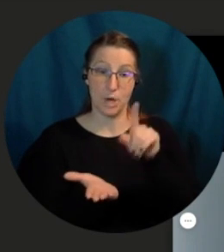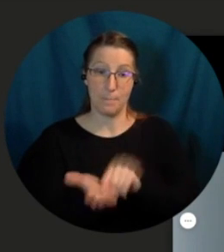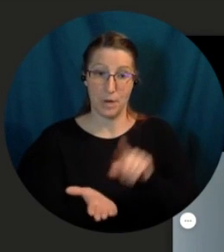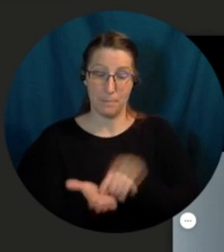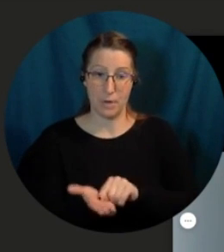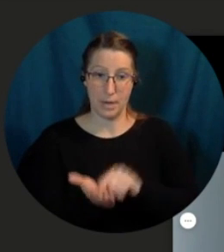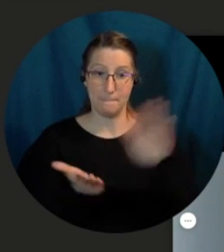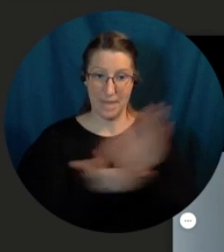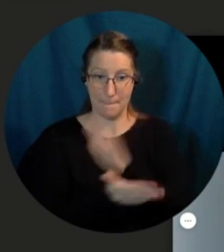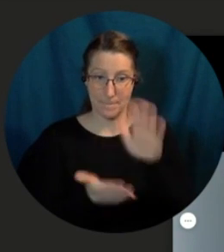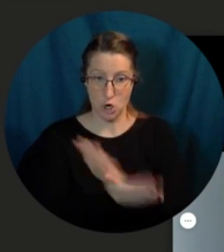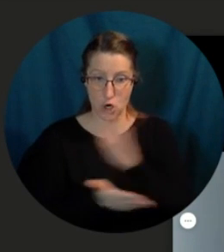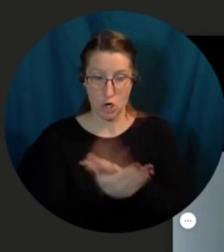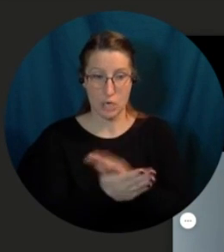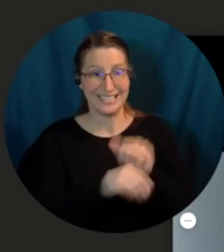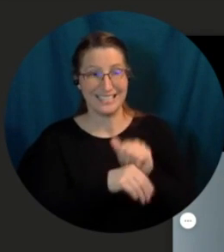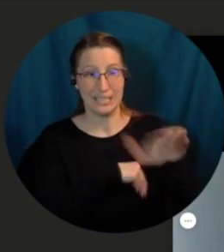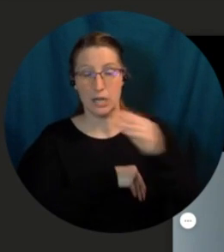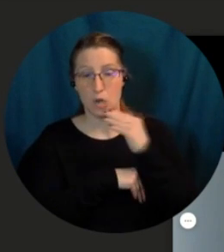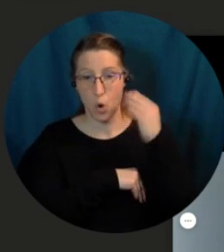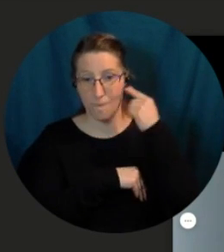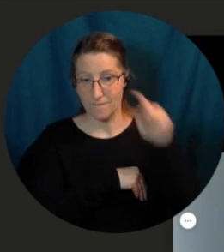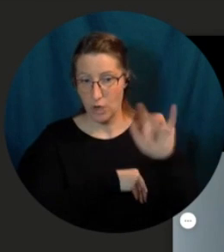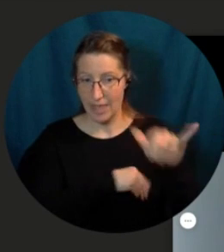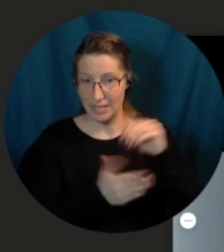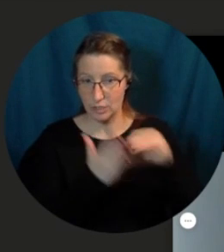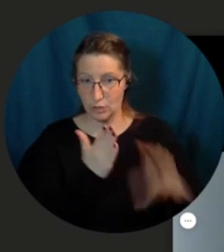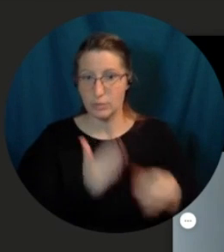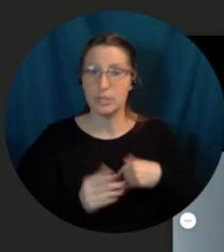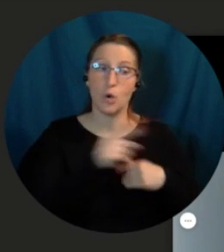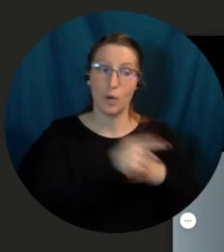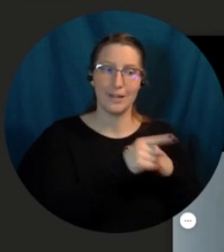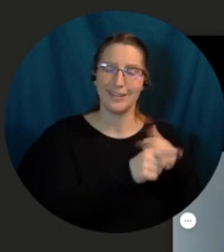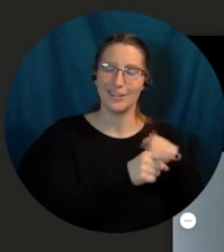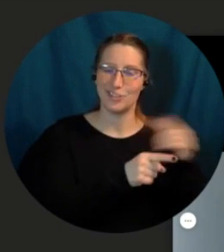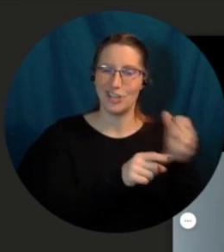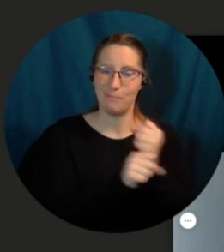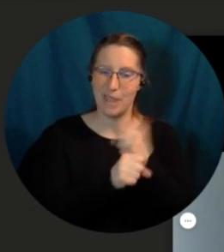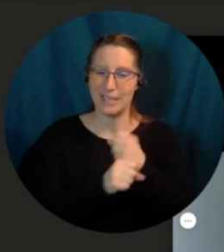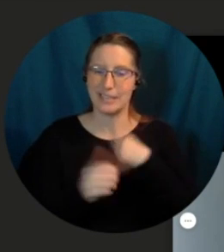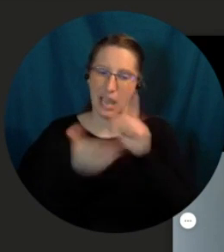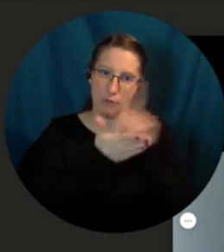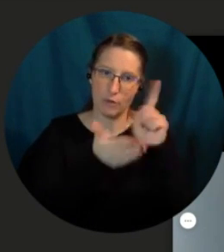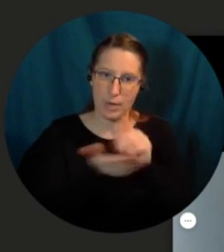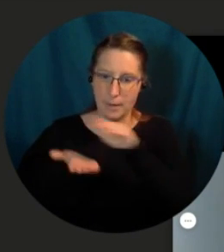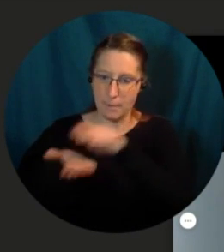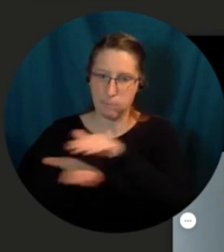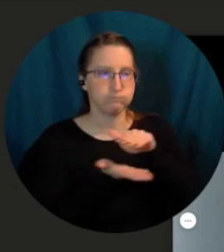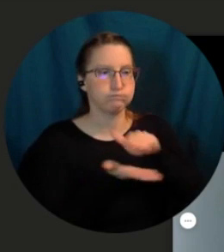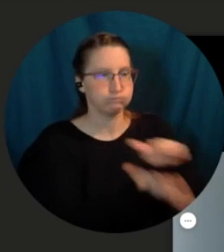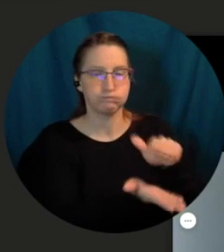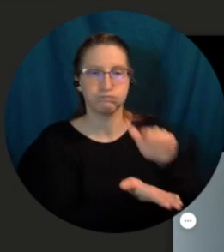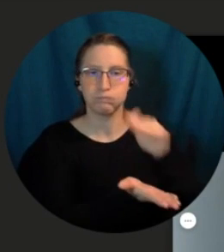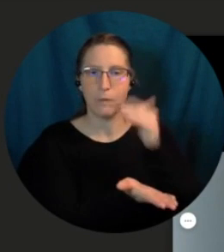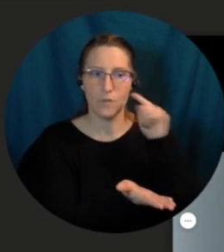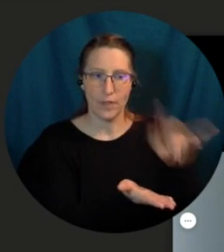Kathee creates these beautiful weekly packets. And they get delivered to his home. We know that not all of you have that ability.